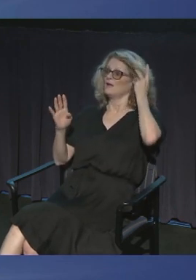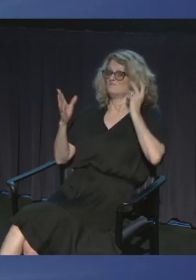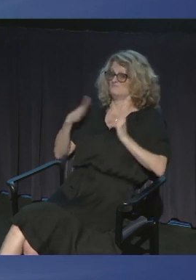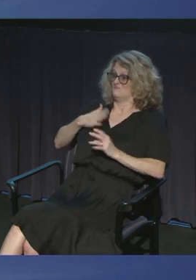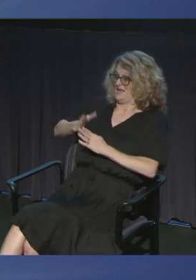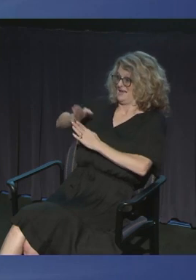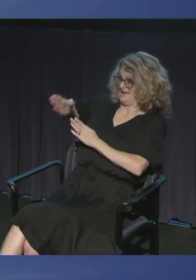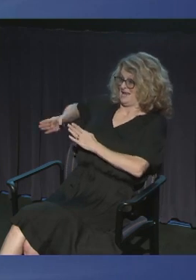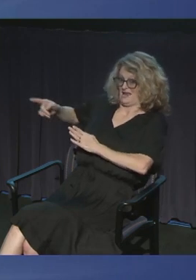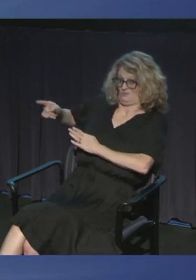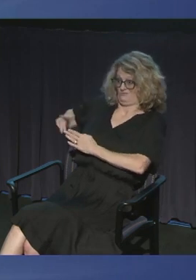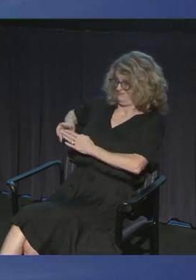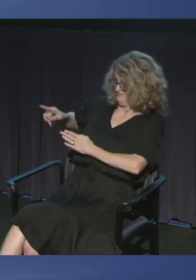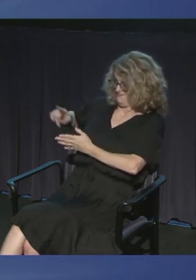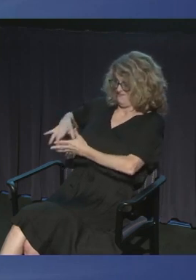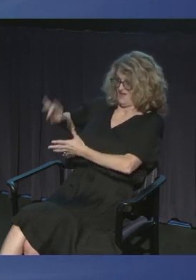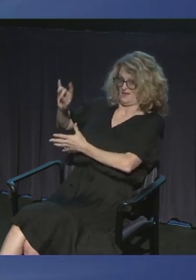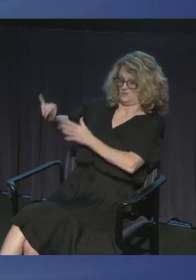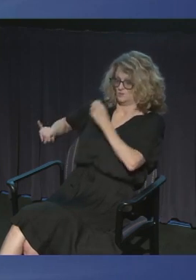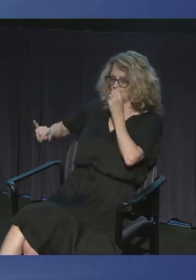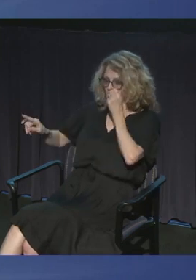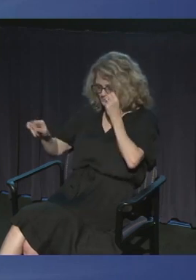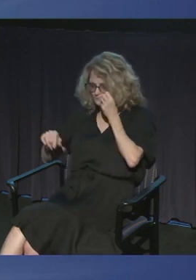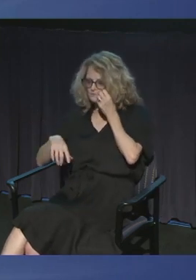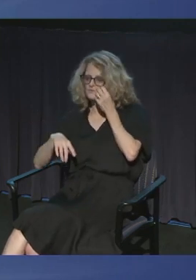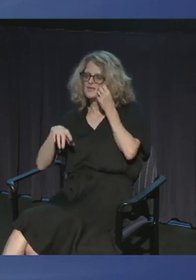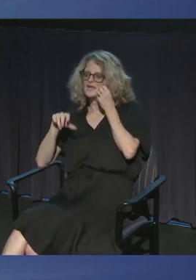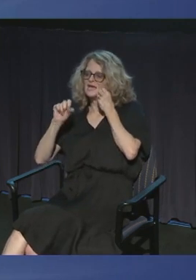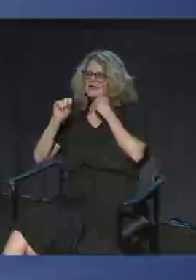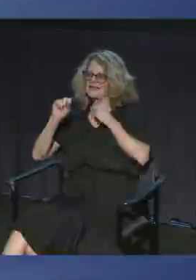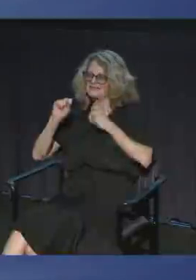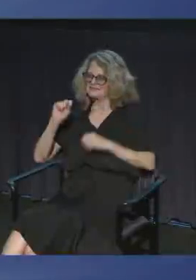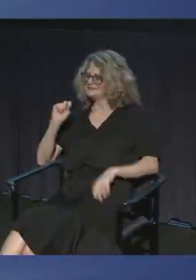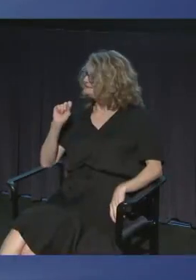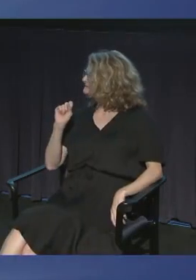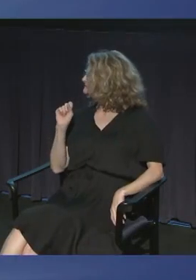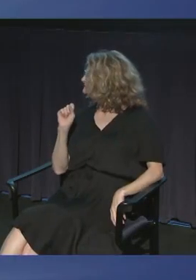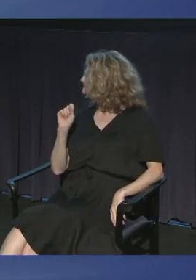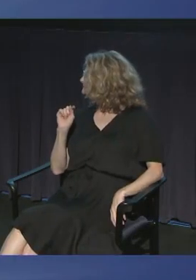WAS SHOWN YEARS AGO. IN THE UNI STING IT INDUCED INTERFERON AND